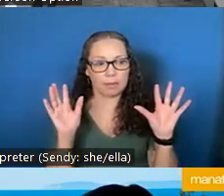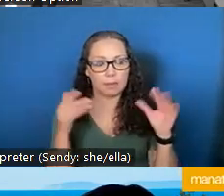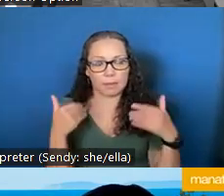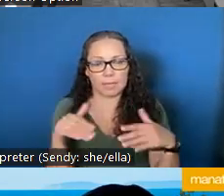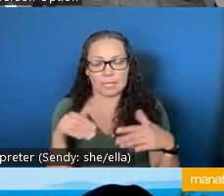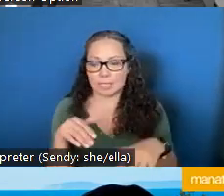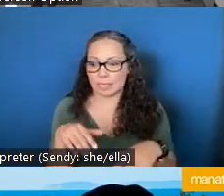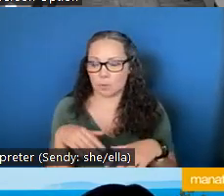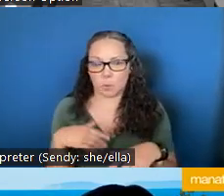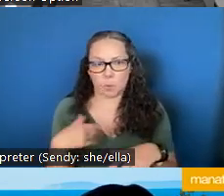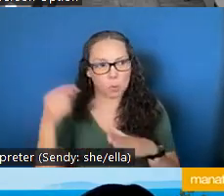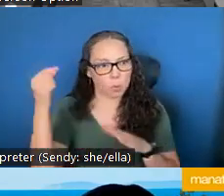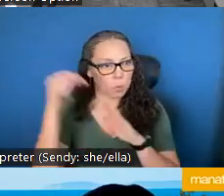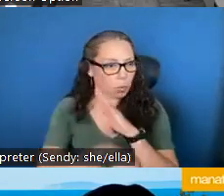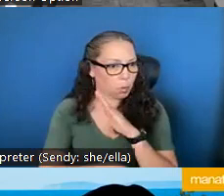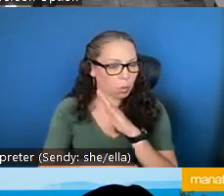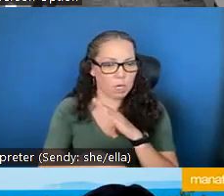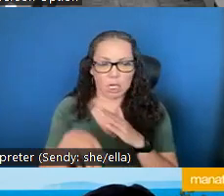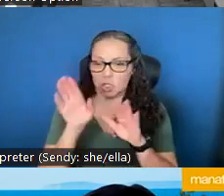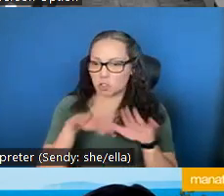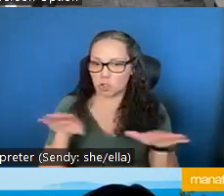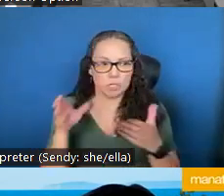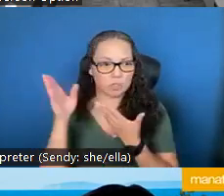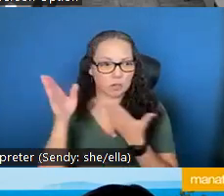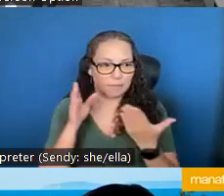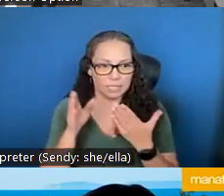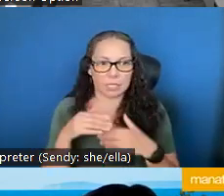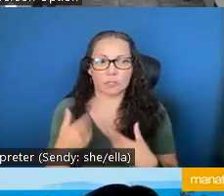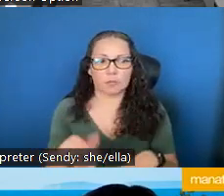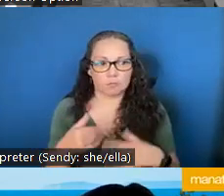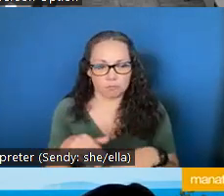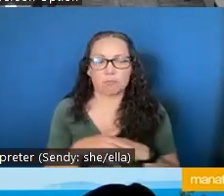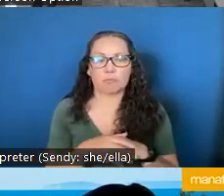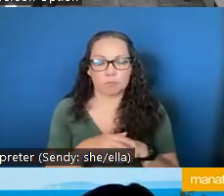we say Children's Services especially when it comes like State programs and services but um but